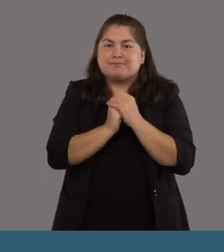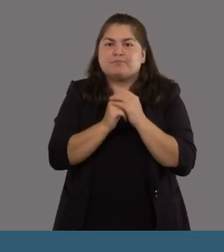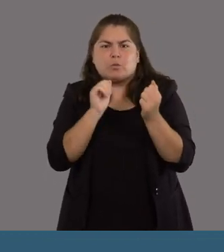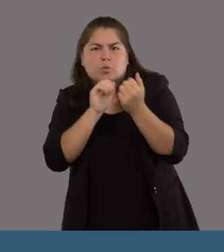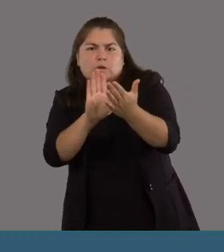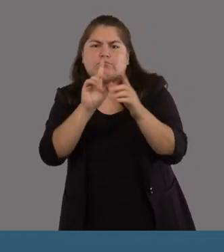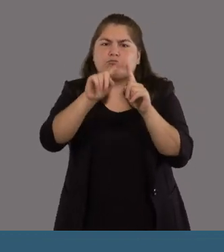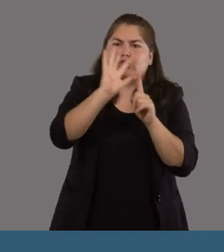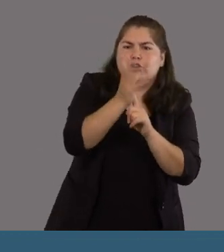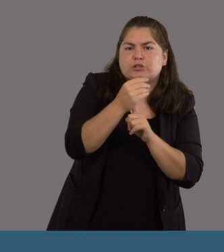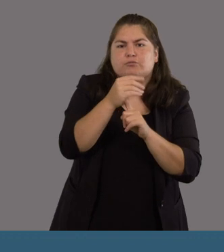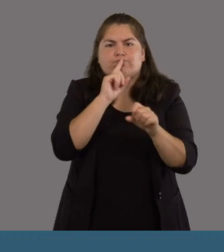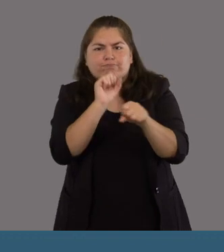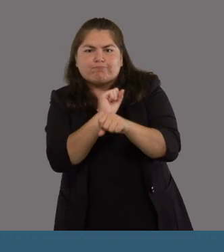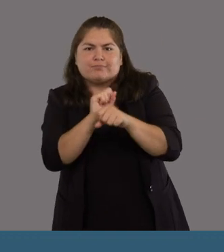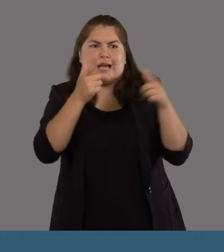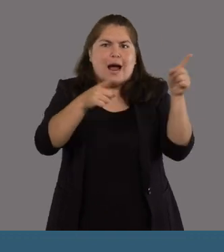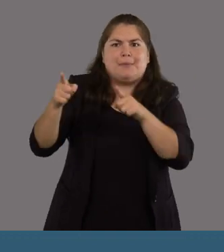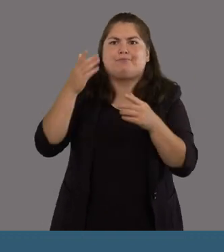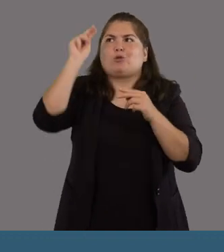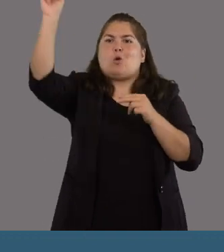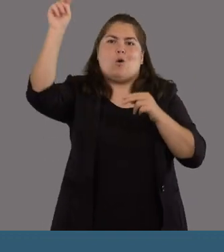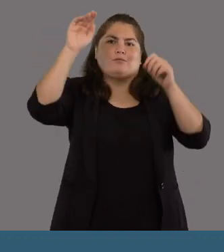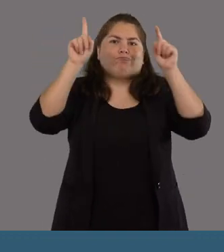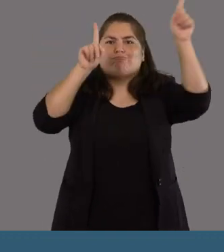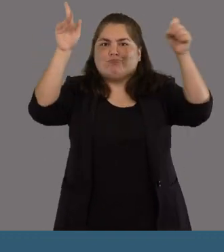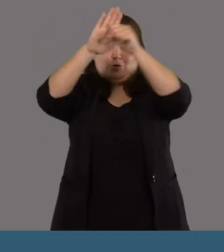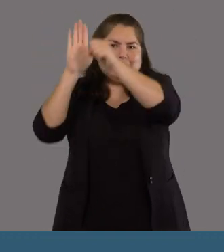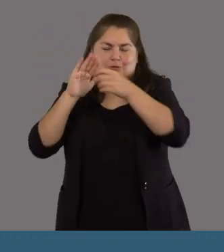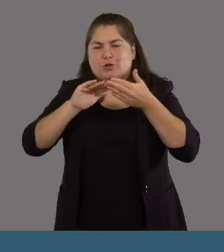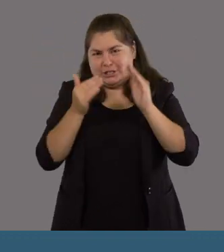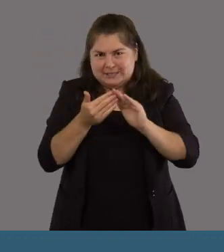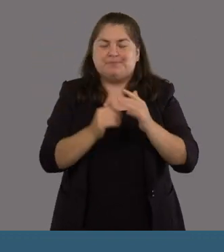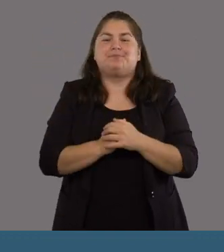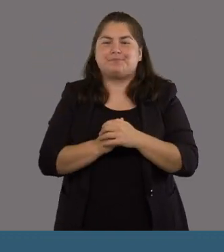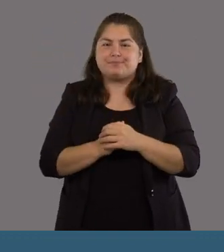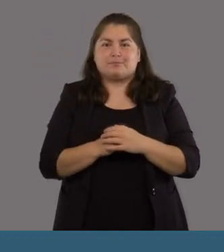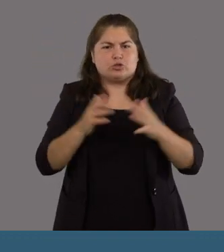address the cultural and regional realities of remote and northern communities.